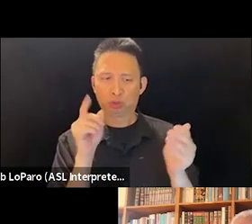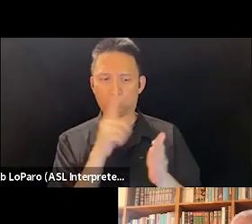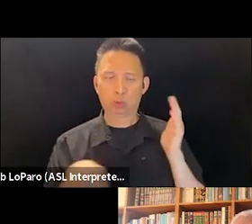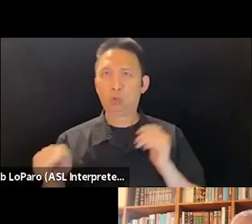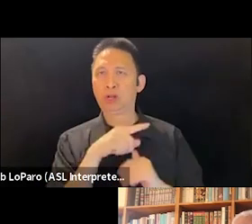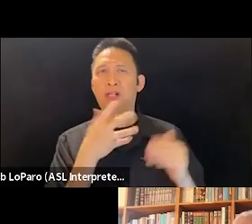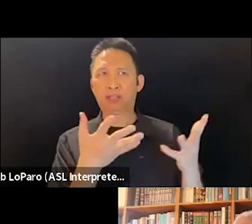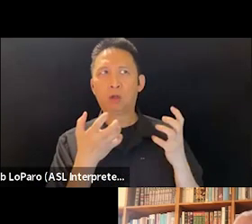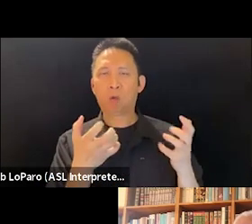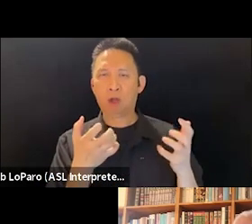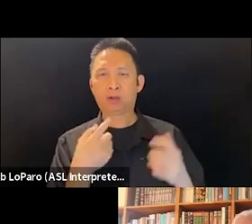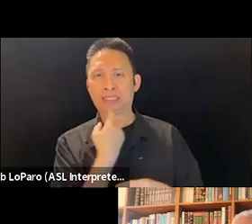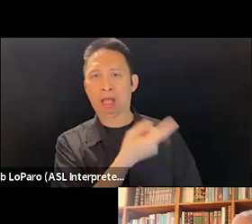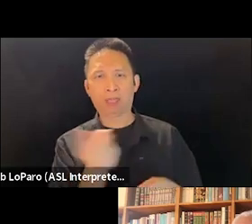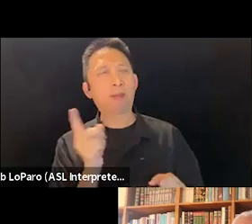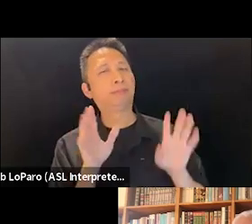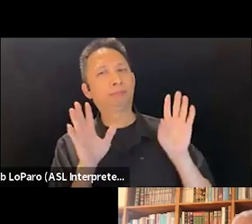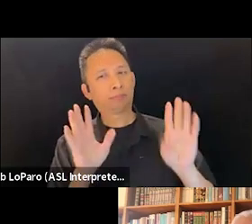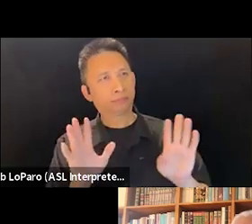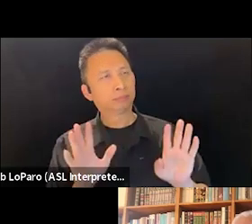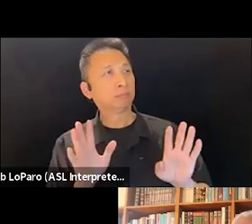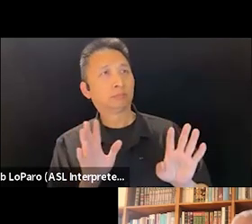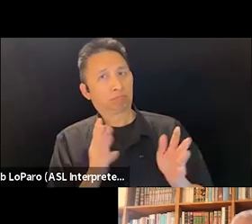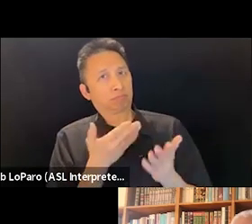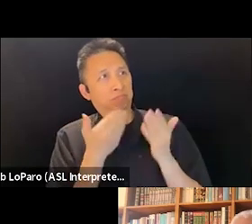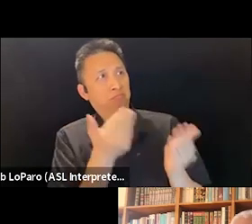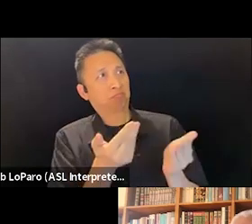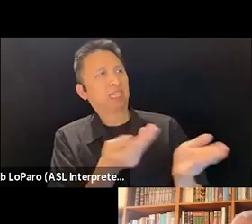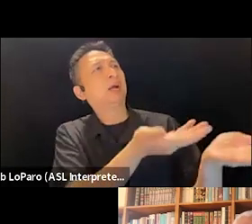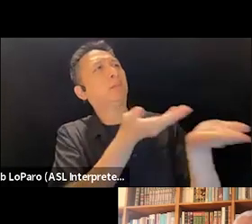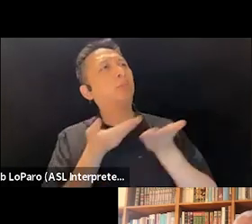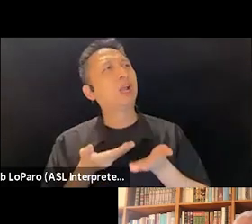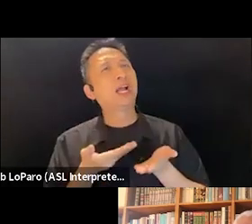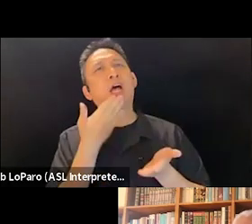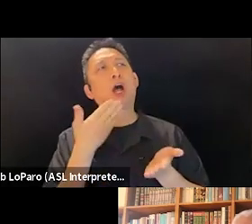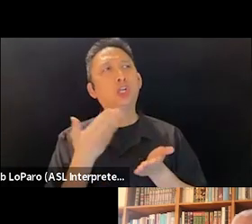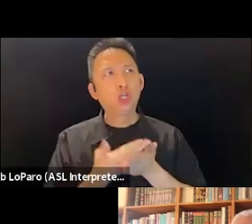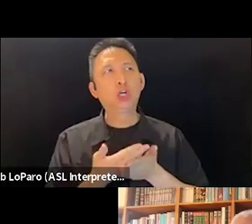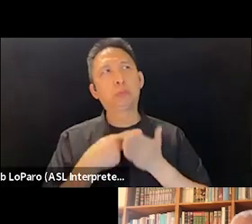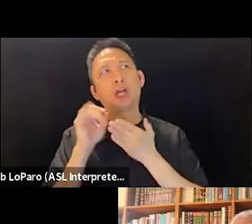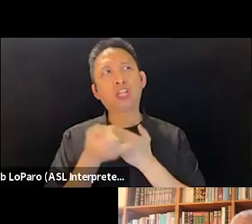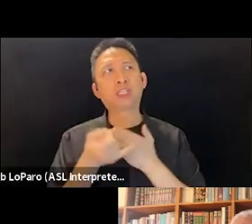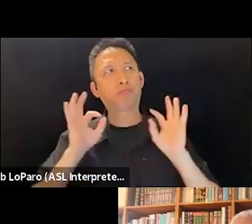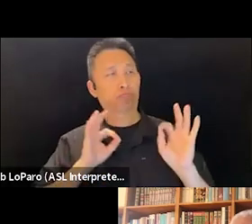You can say free to deliver a good piece of project. That's why sometimes by the way,